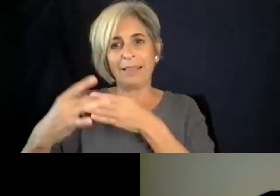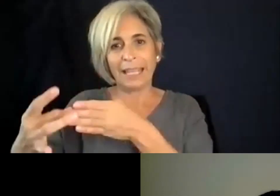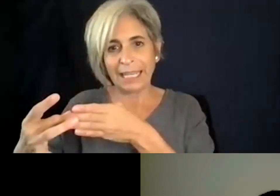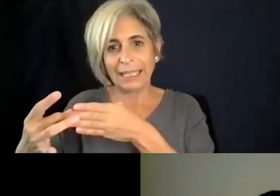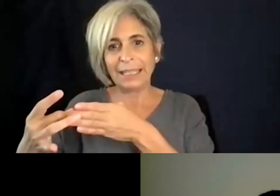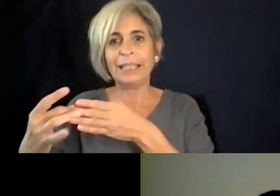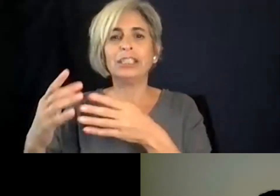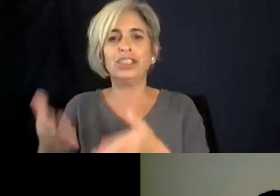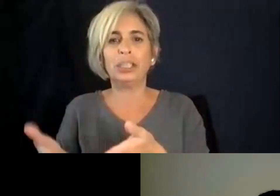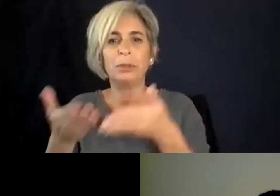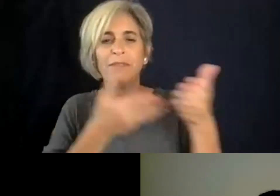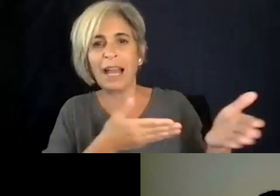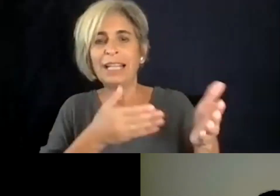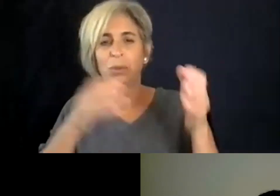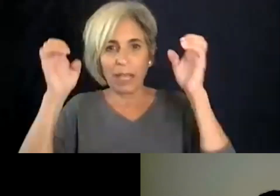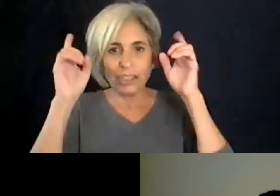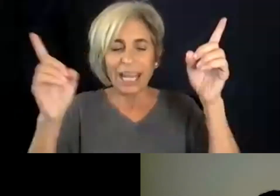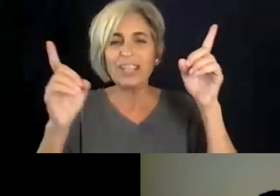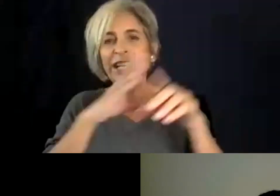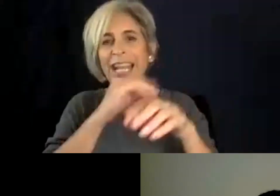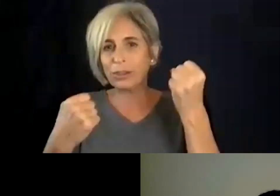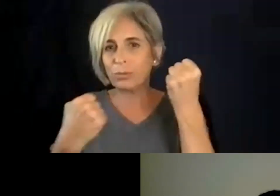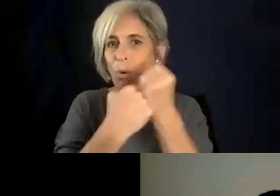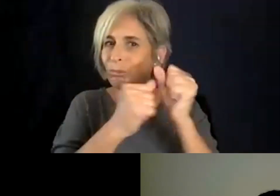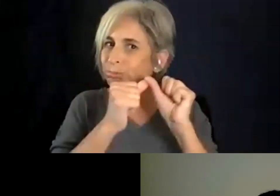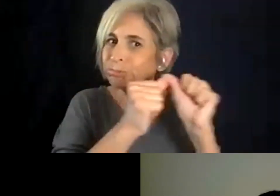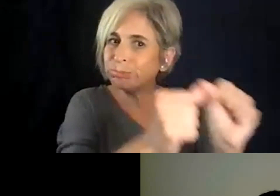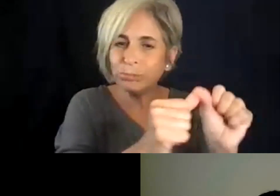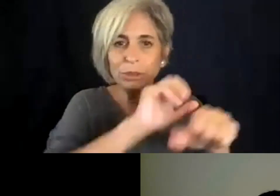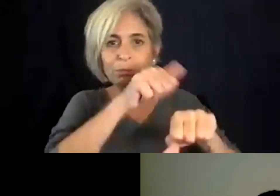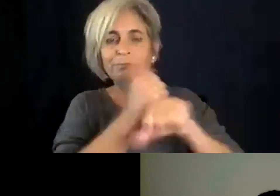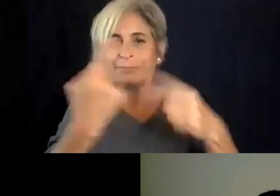executive education, and ongoing support necessary to build successful data programs.